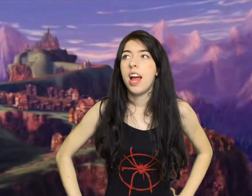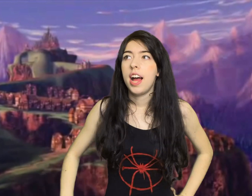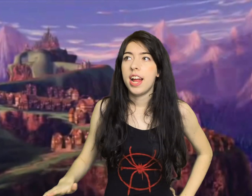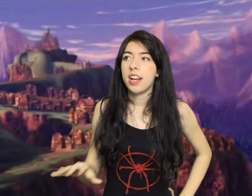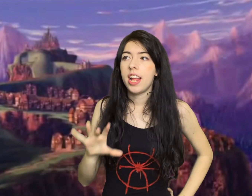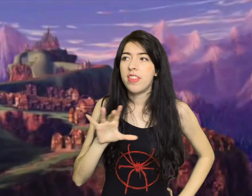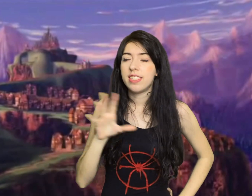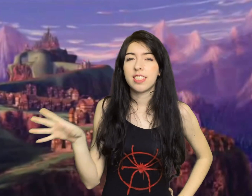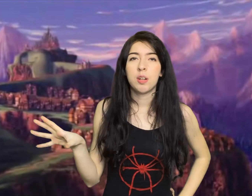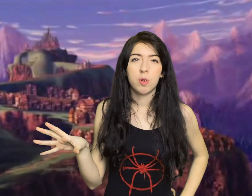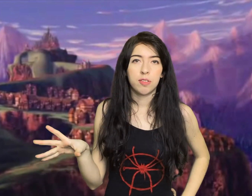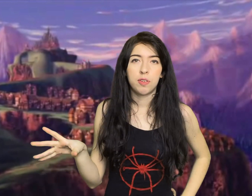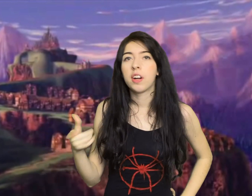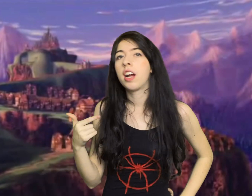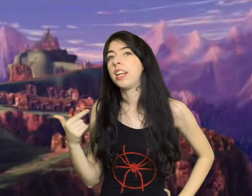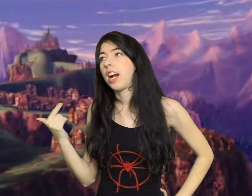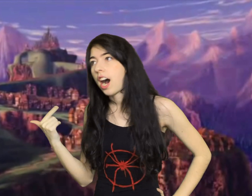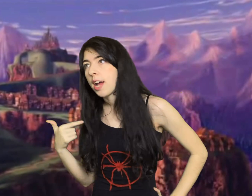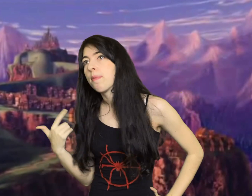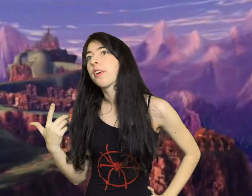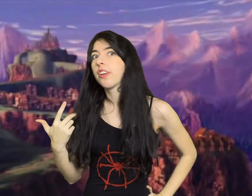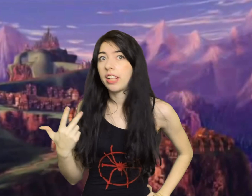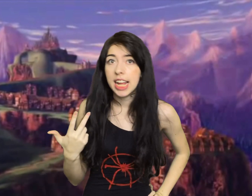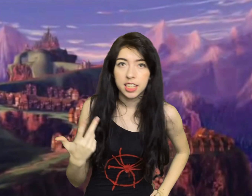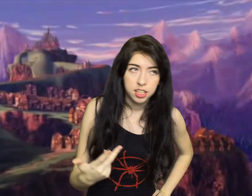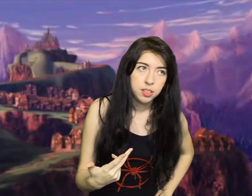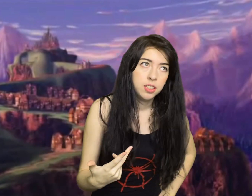and this is going to work for 'i'm a girl like you'